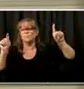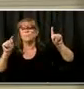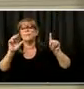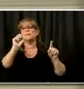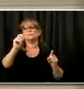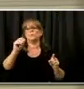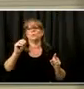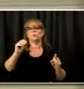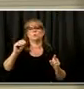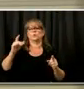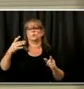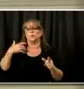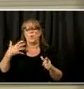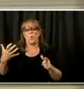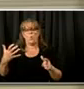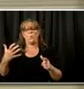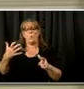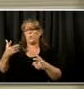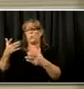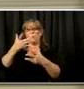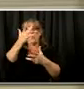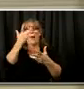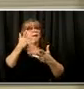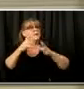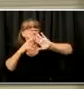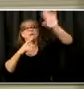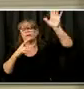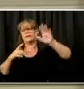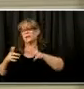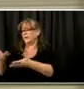school-age years are the most critical for social physical and intellectual development